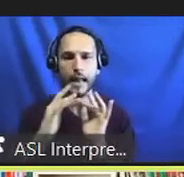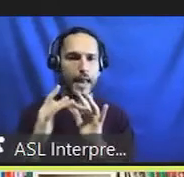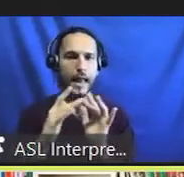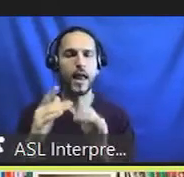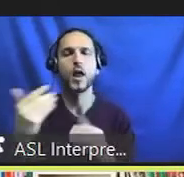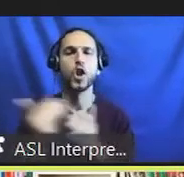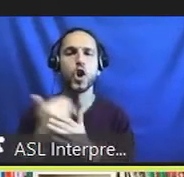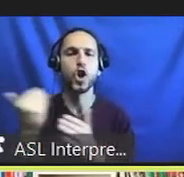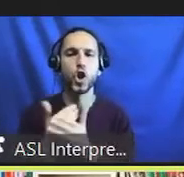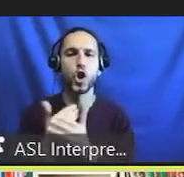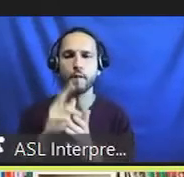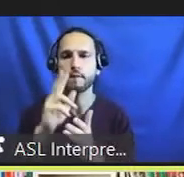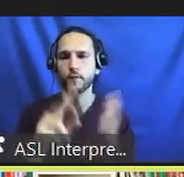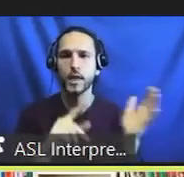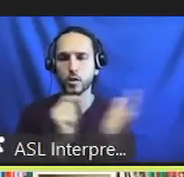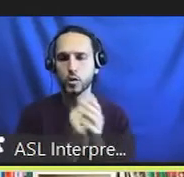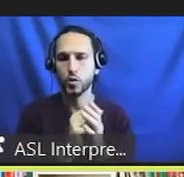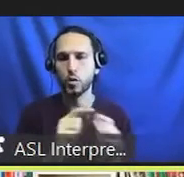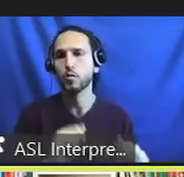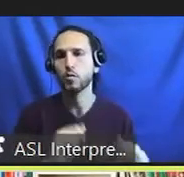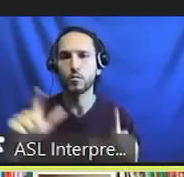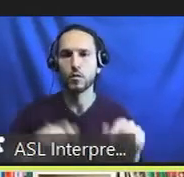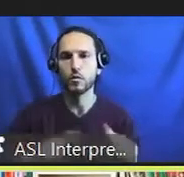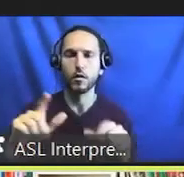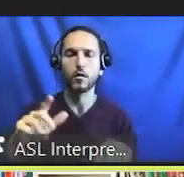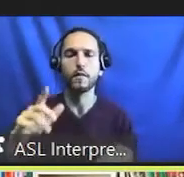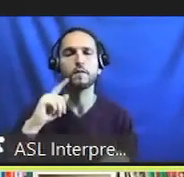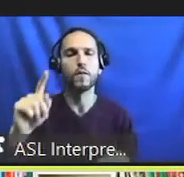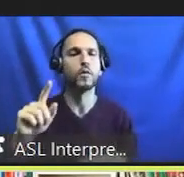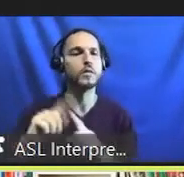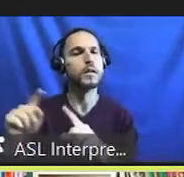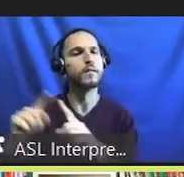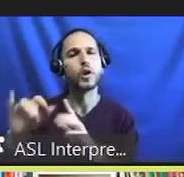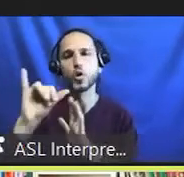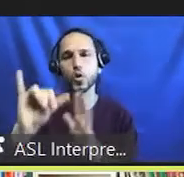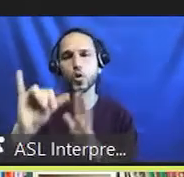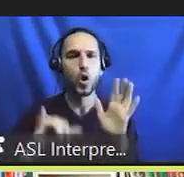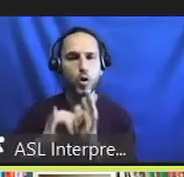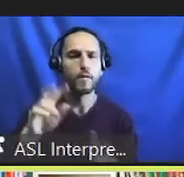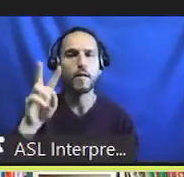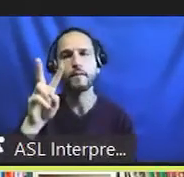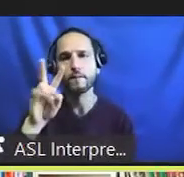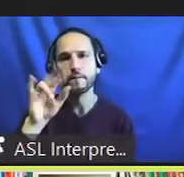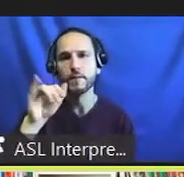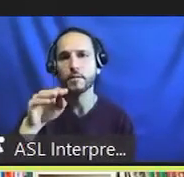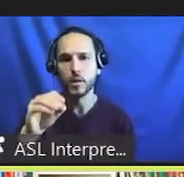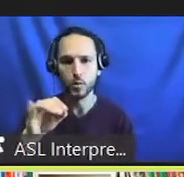uploaded videos that are put onto platforms like YouTube, Vimeo, et cetera.